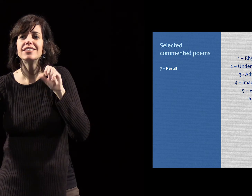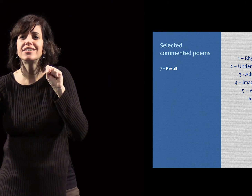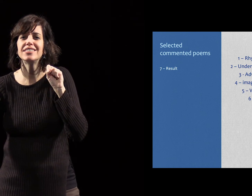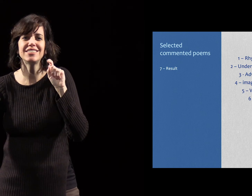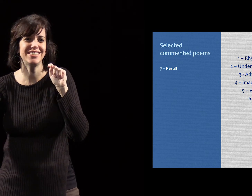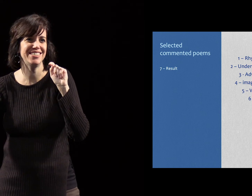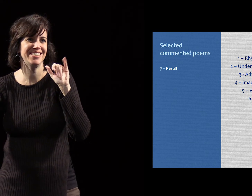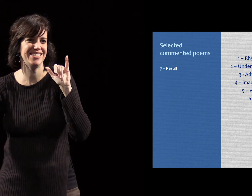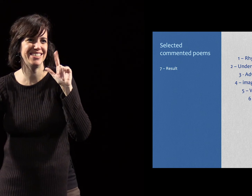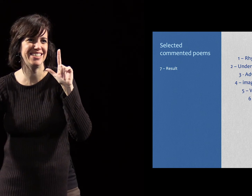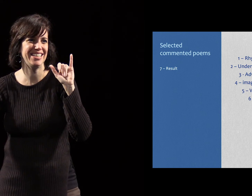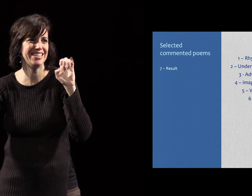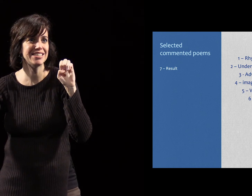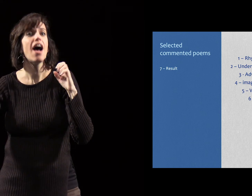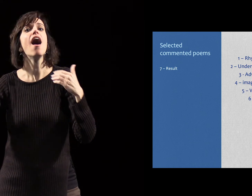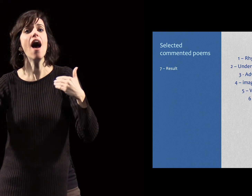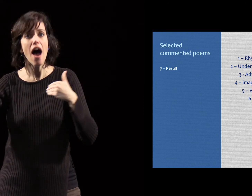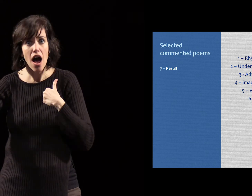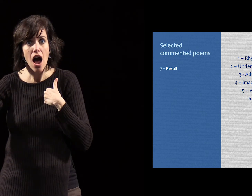But you must have style within that.